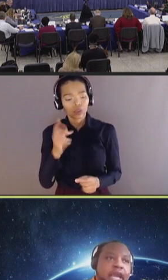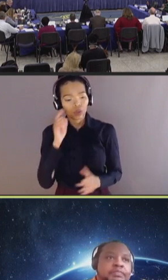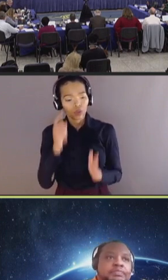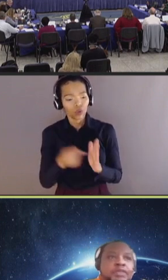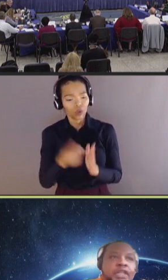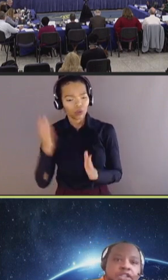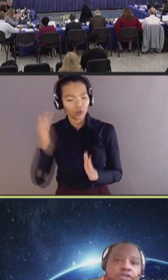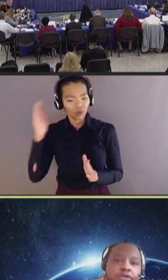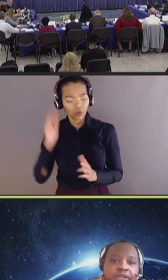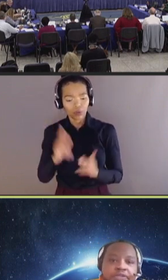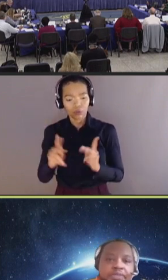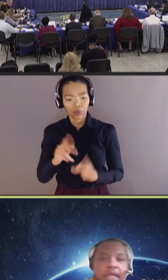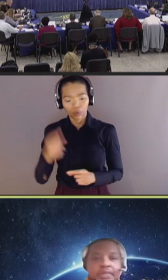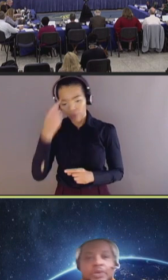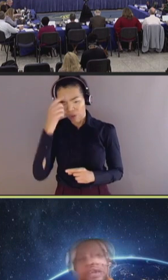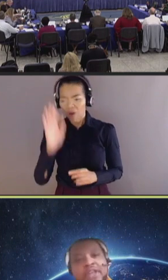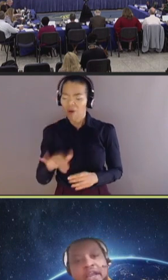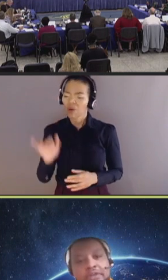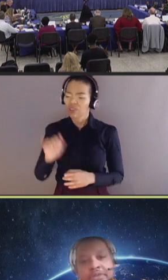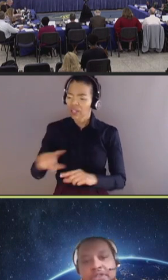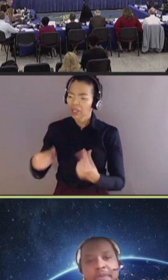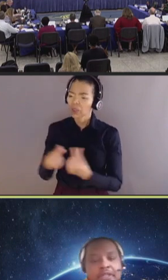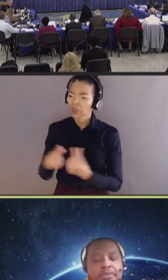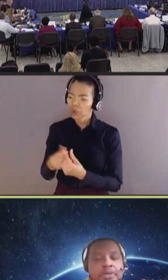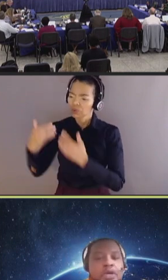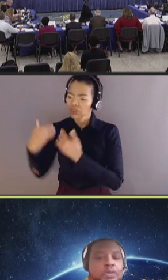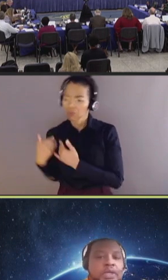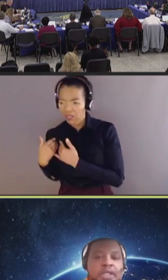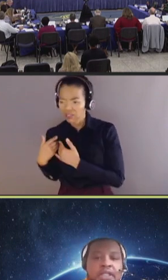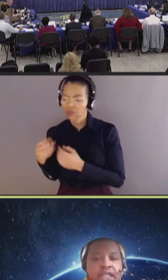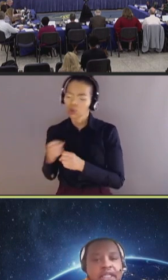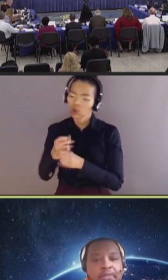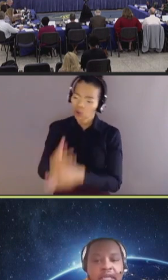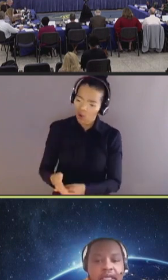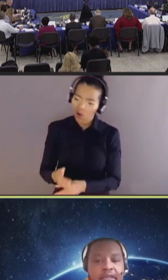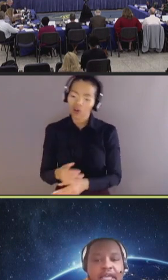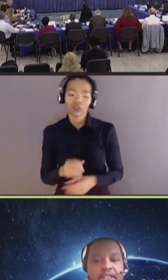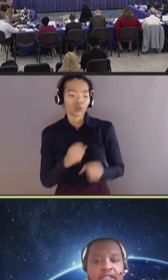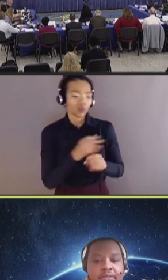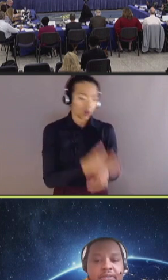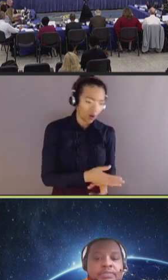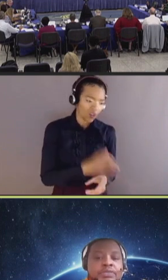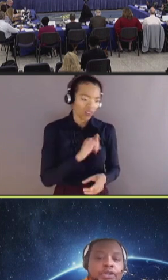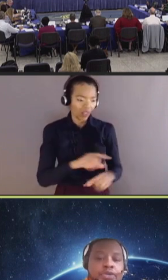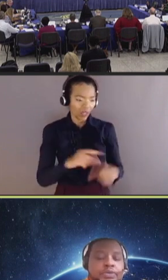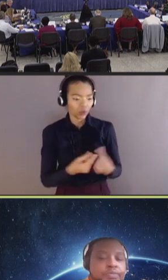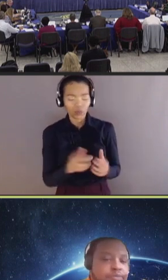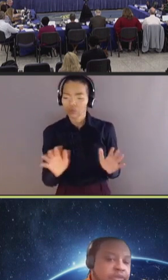"Hey, this group is responsible. That group is responsible." We eliminated that stigma through